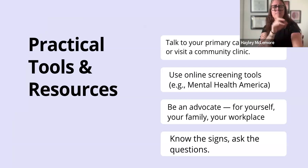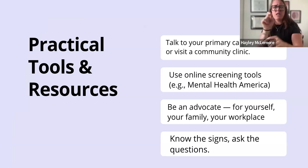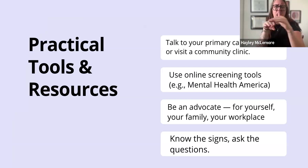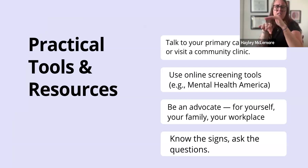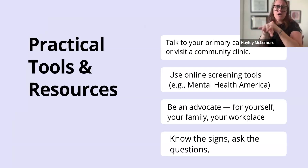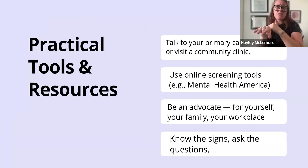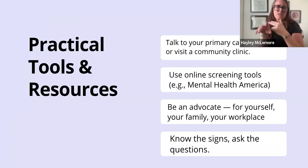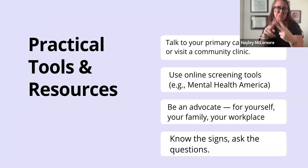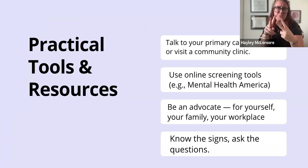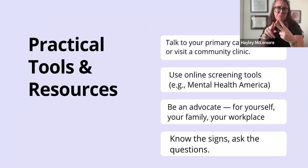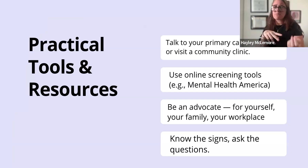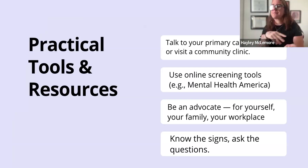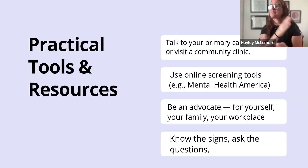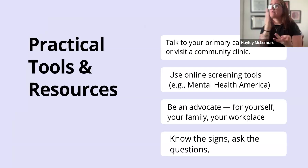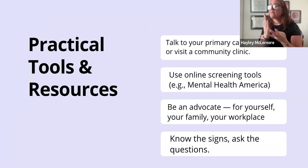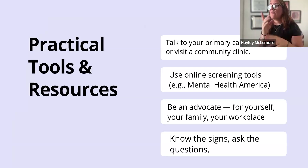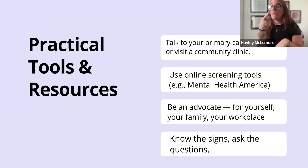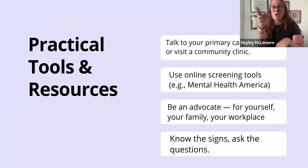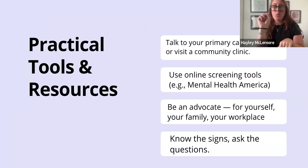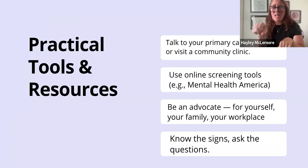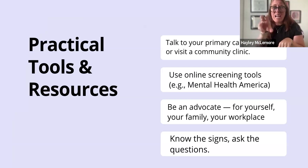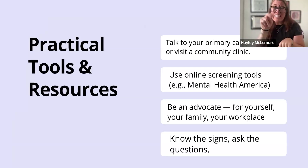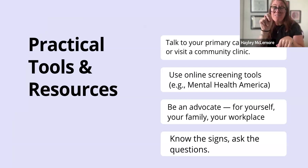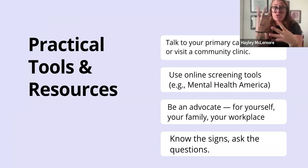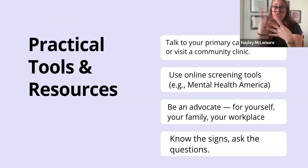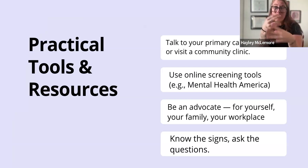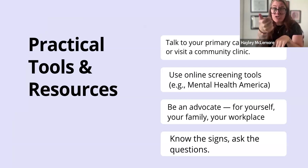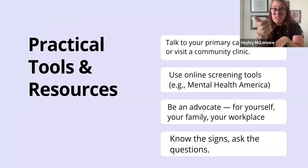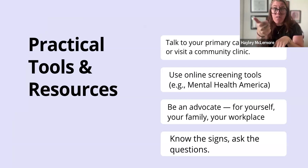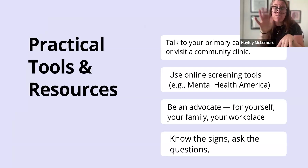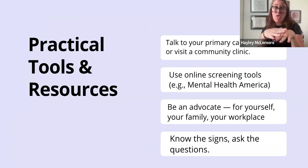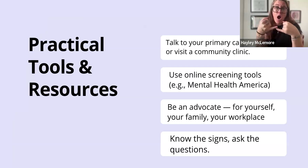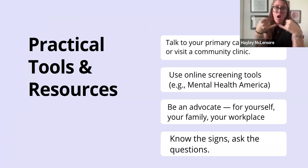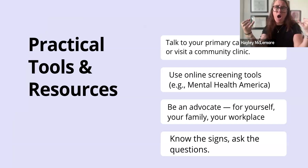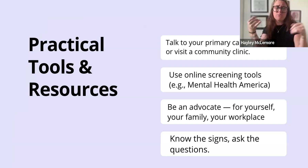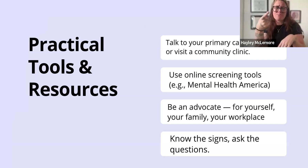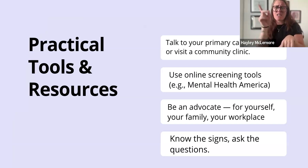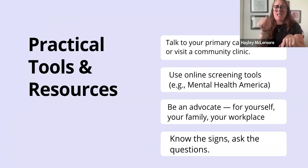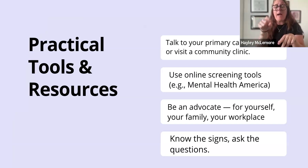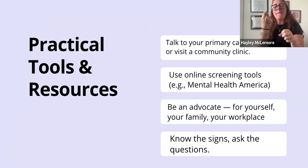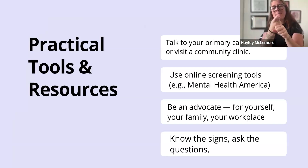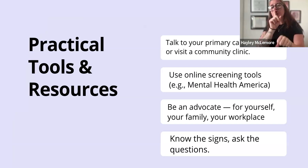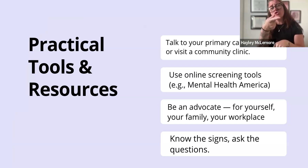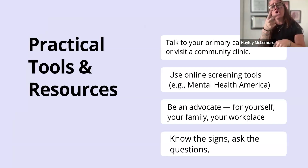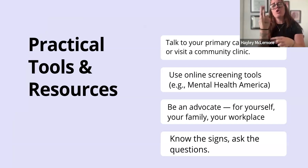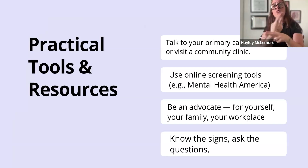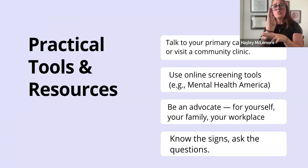there's many community clinics that you can access care in. You could even screen yourself online.